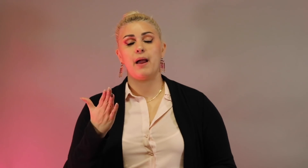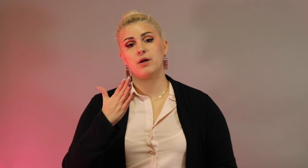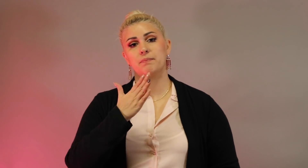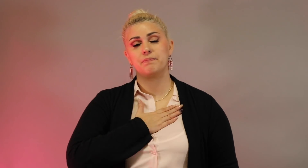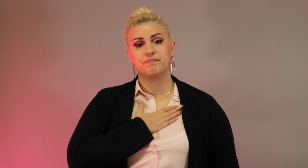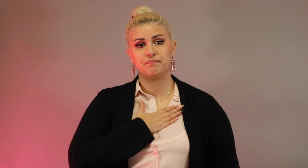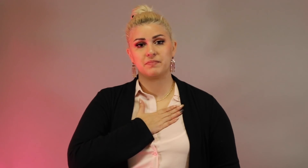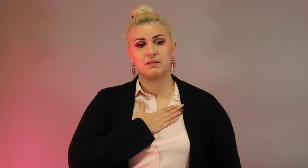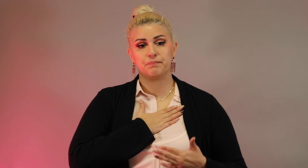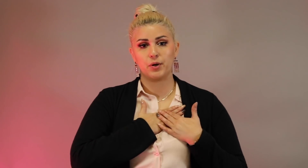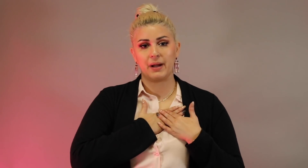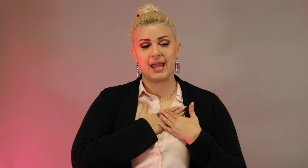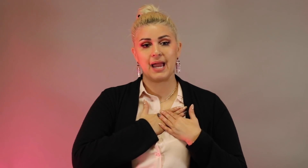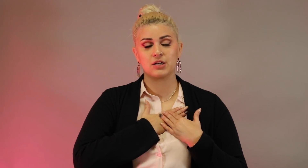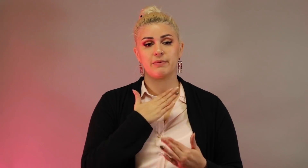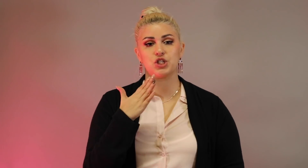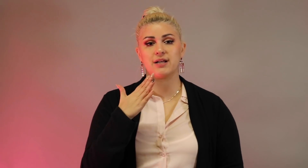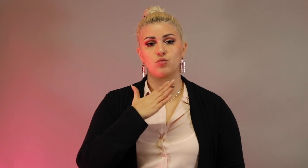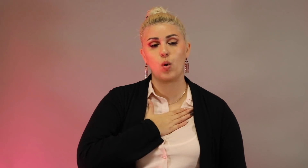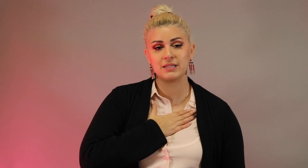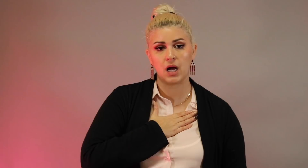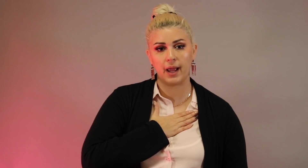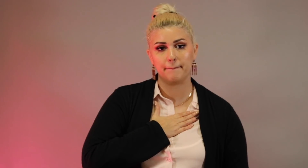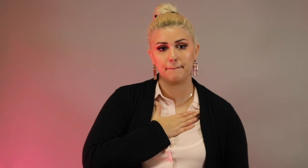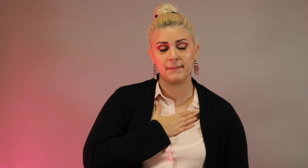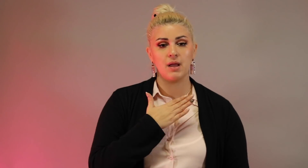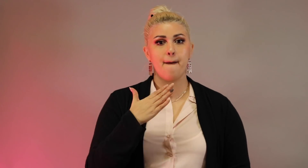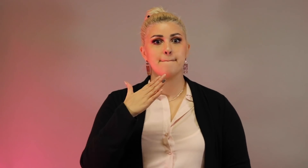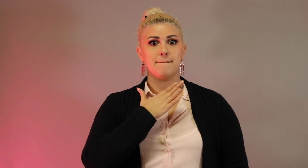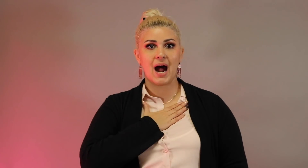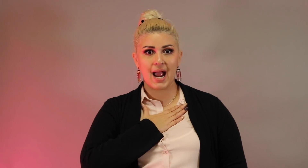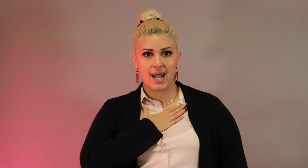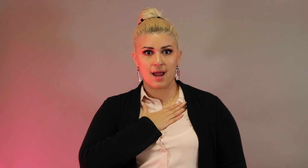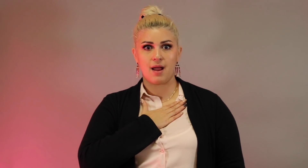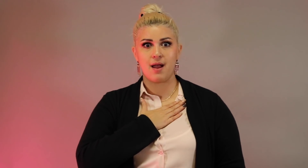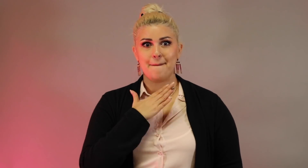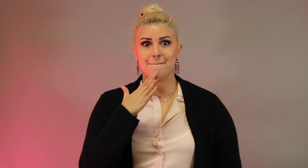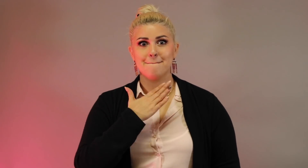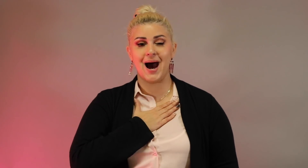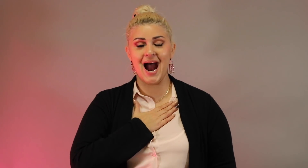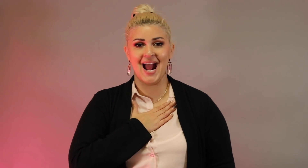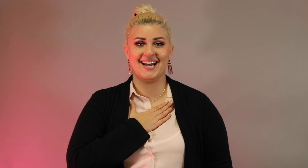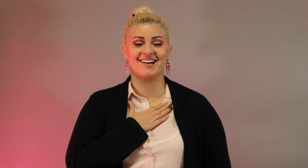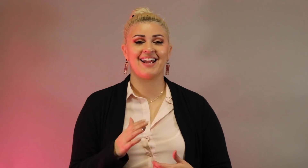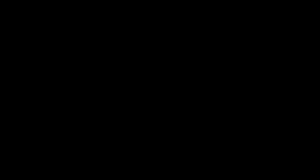I'm gonna put my hand to my chest one time. Mine, mine.